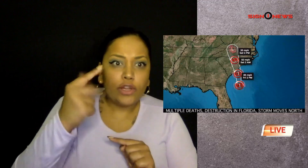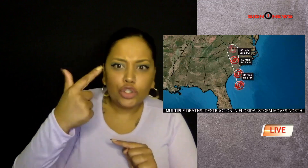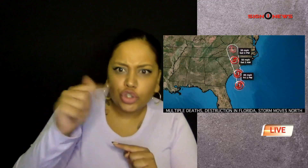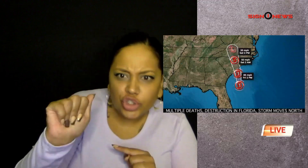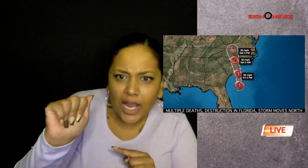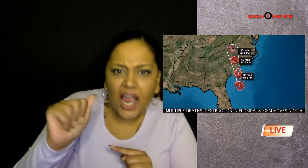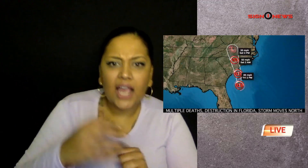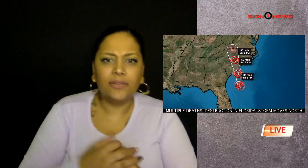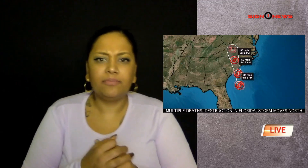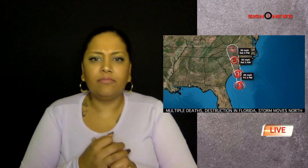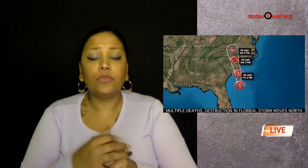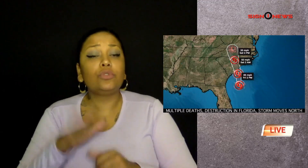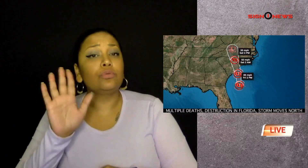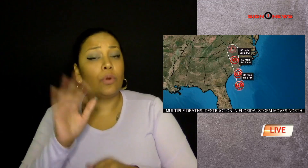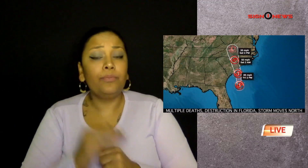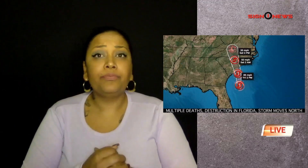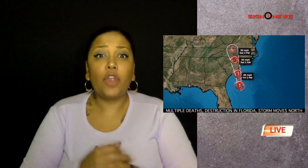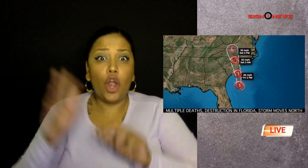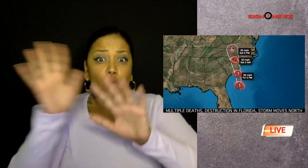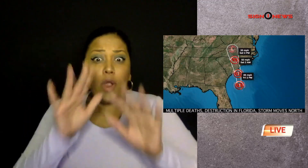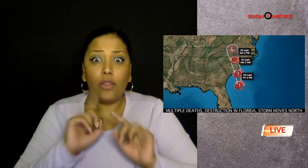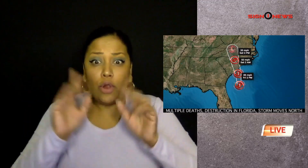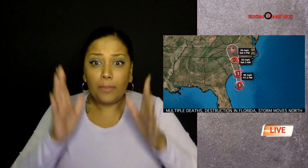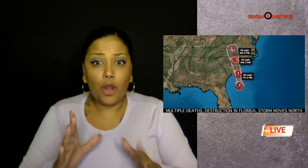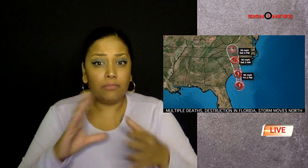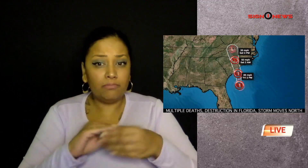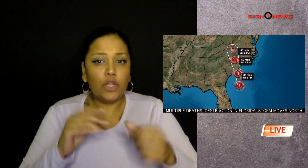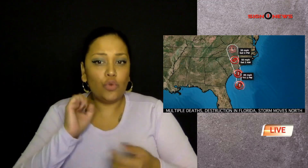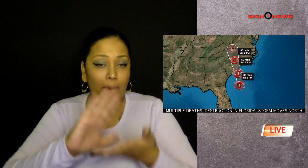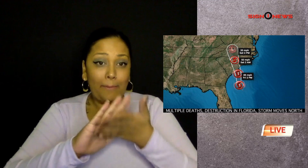Forecasters say it could become a hurricane again.